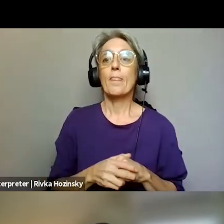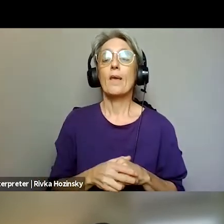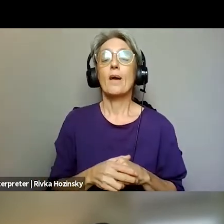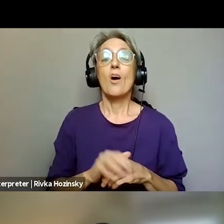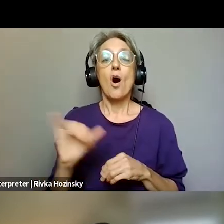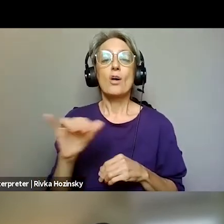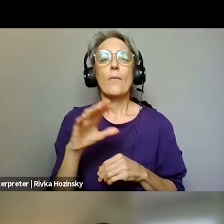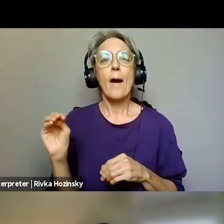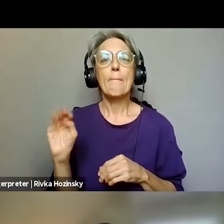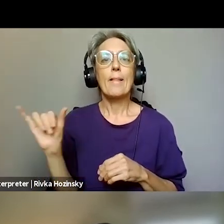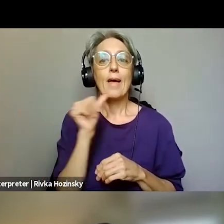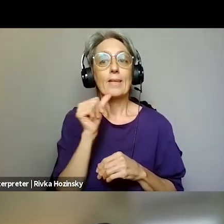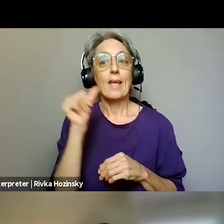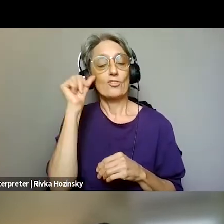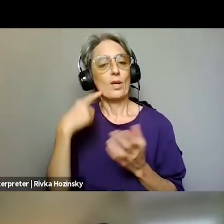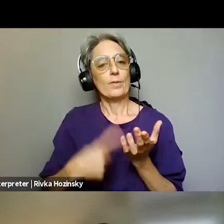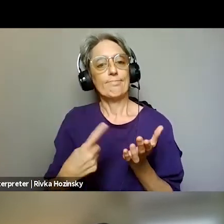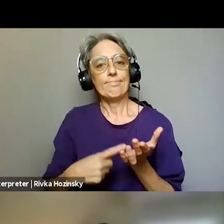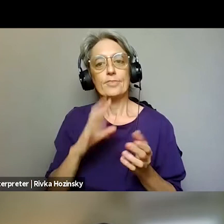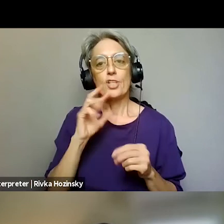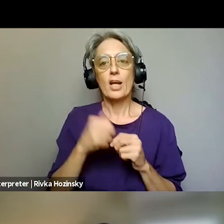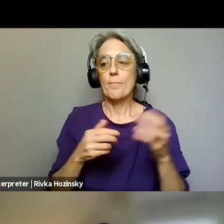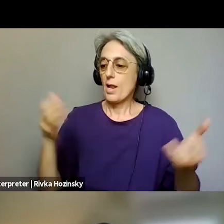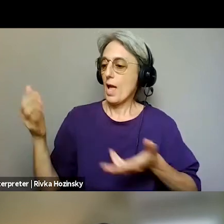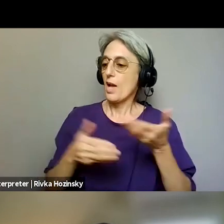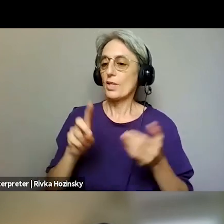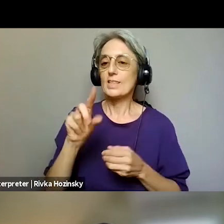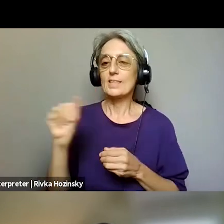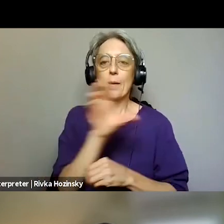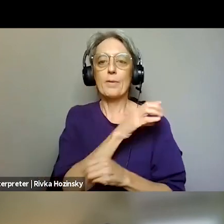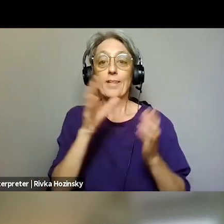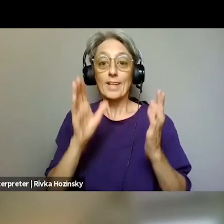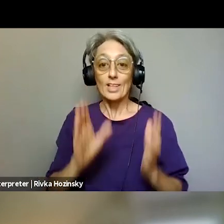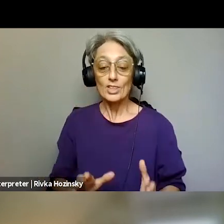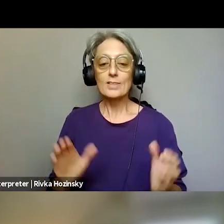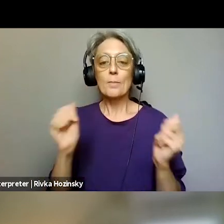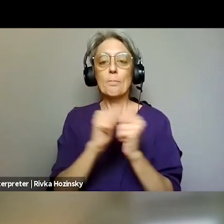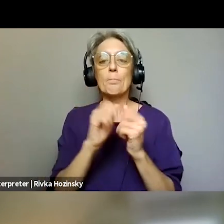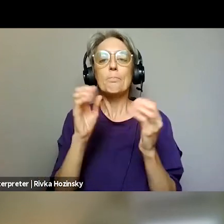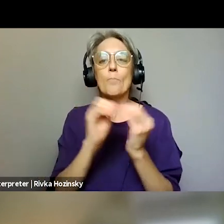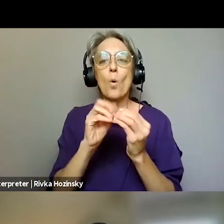yesterday about hiring disabled clinicians more disabled students training in research